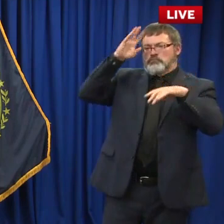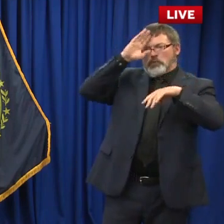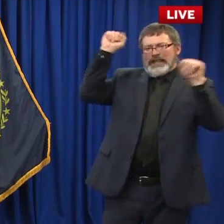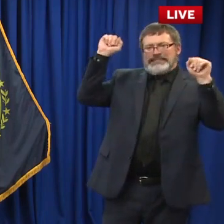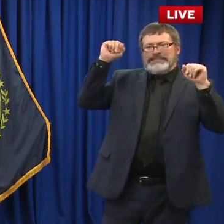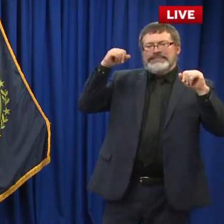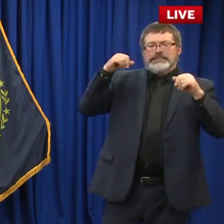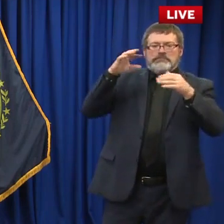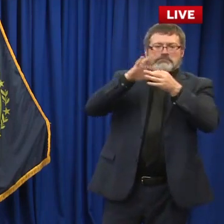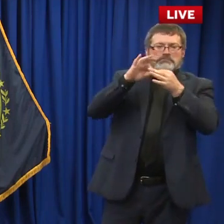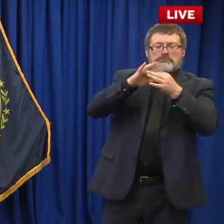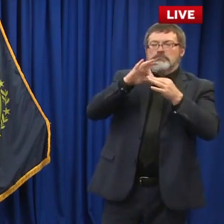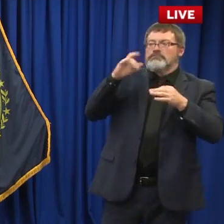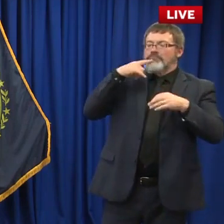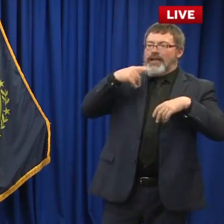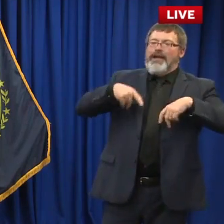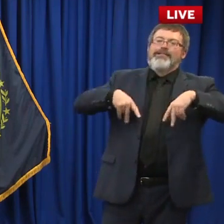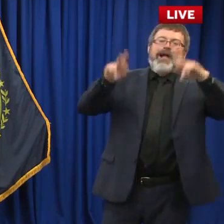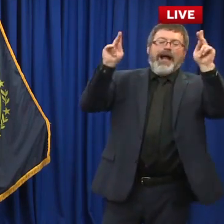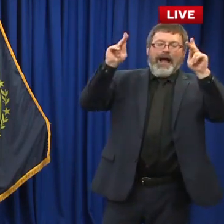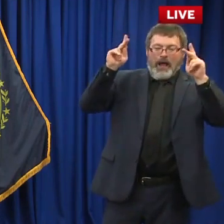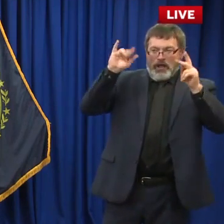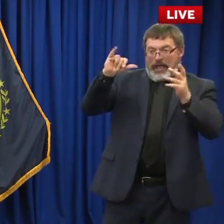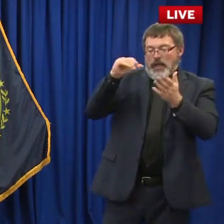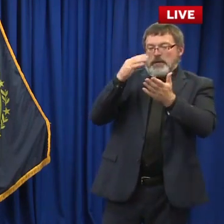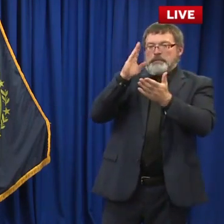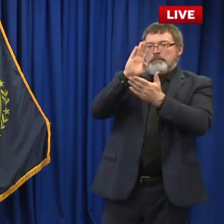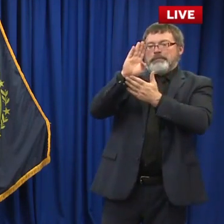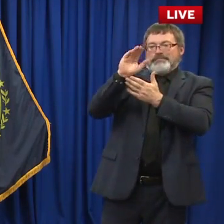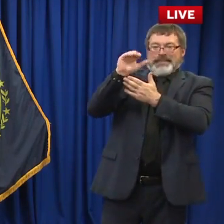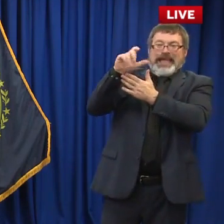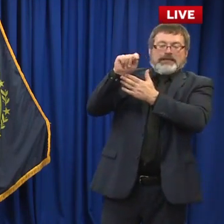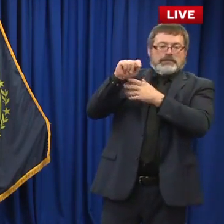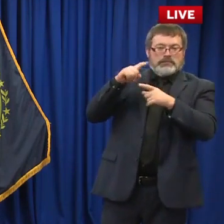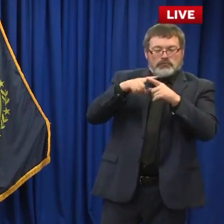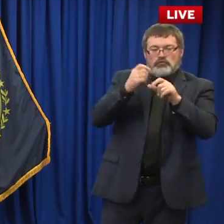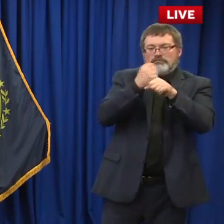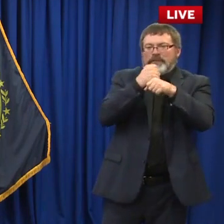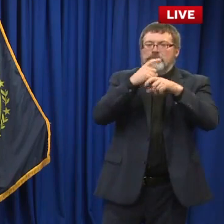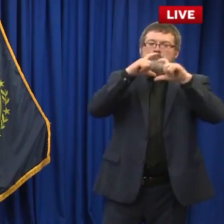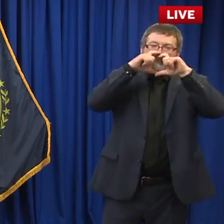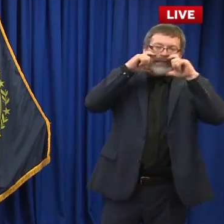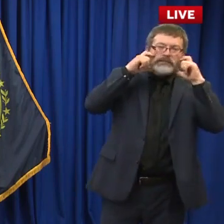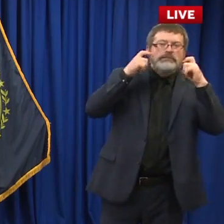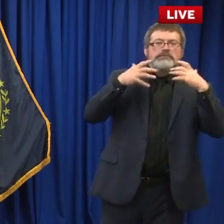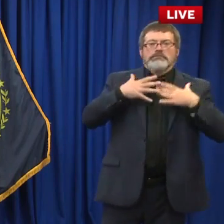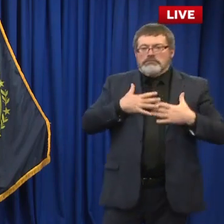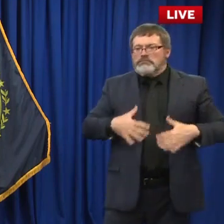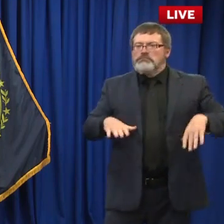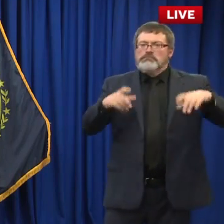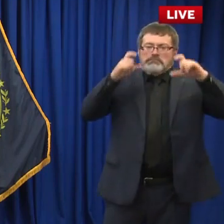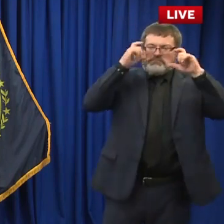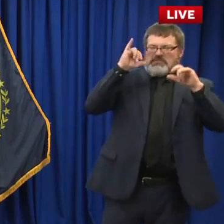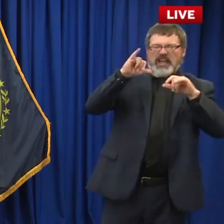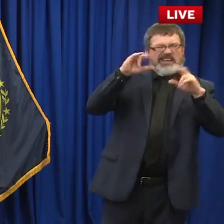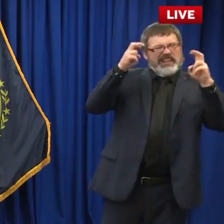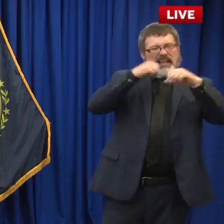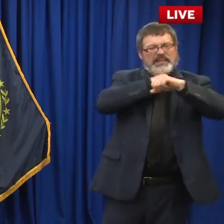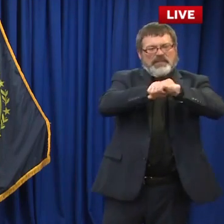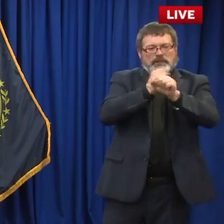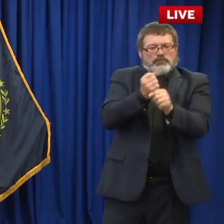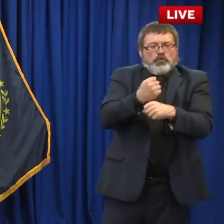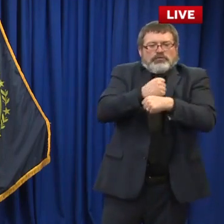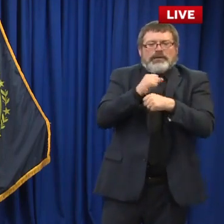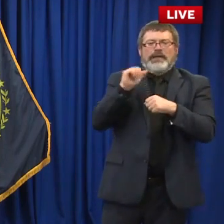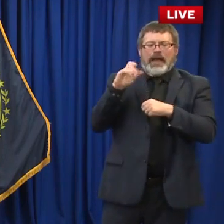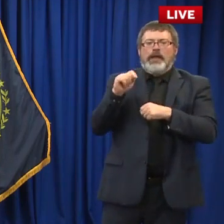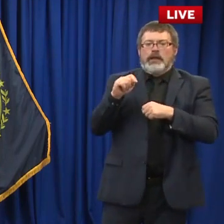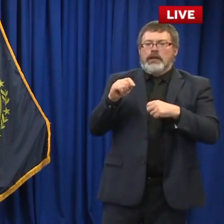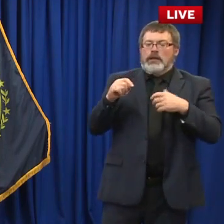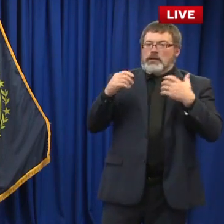NOW THAT WE'RE KIND OF SCRAPING ALONG WITH THE TESTING AND TRYING TO COBBLE TOGETHER OUR OWN TESTING CAPACITY, IS IT TIME TO PERHAPS CALL ON THE PRESIDENT TO INVOKE THAT DEFENSE